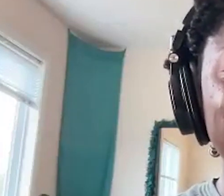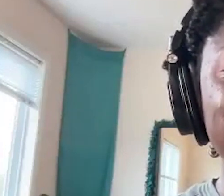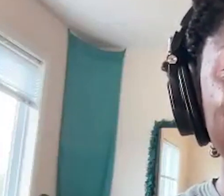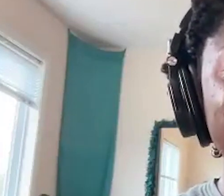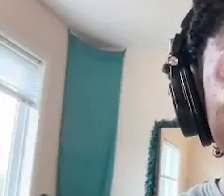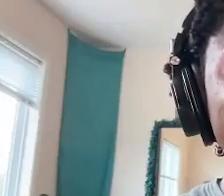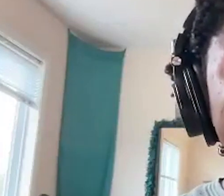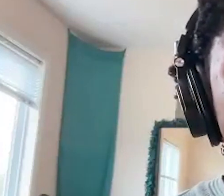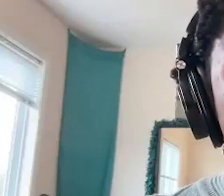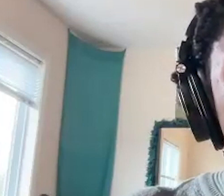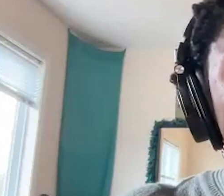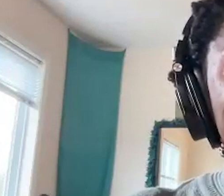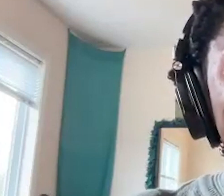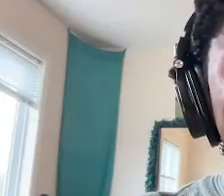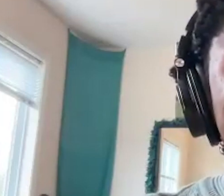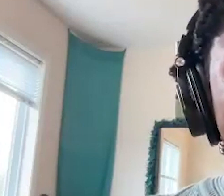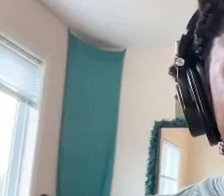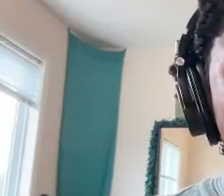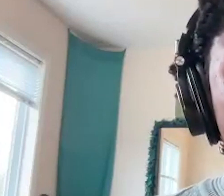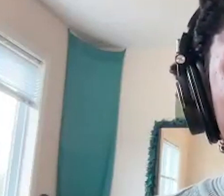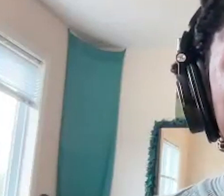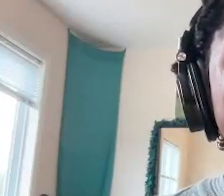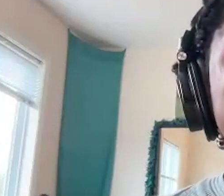call what, why, and getting too into the nitty gritty. Just